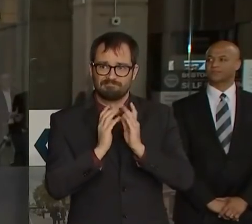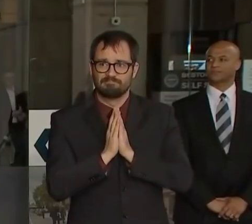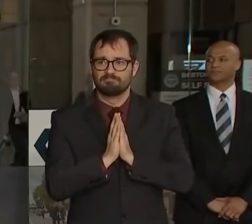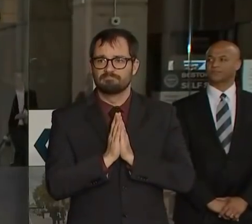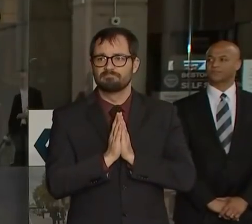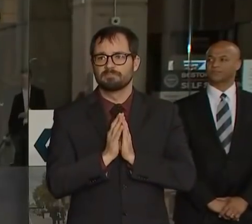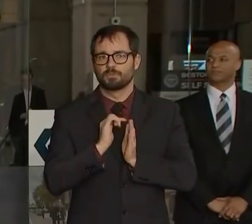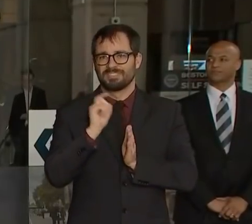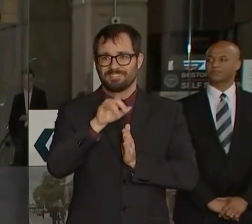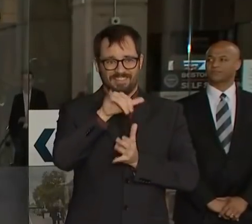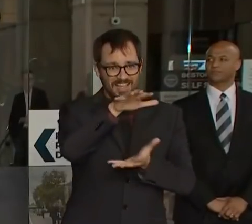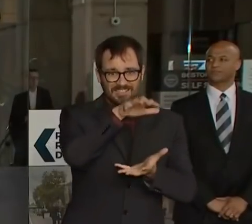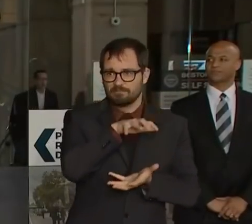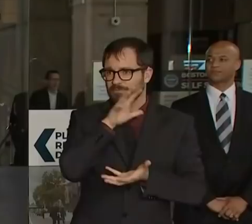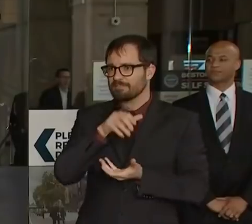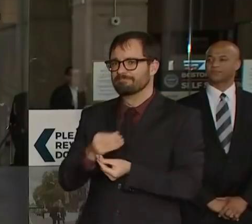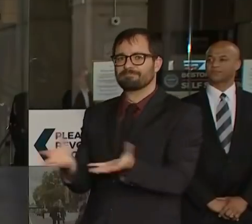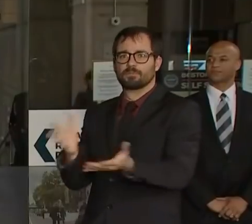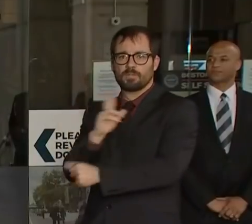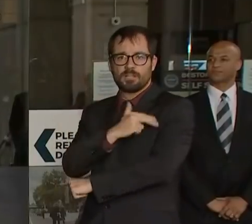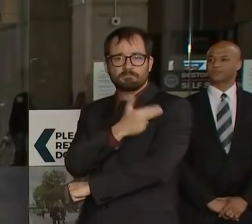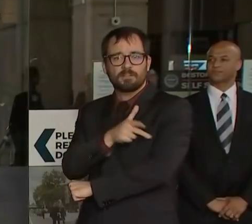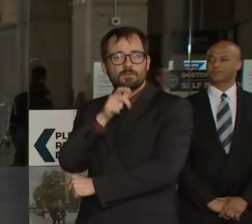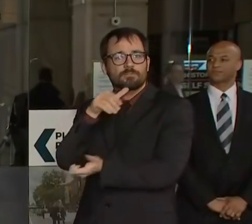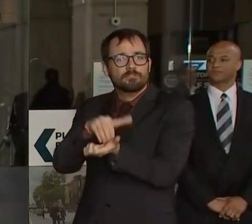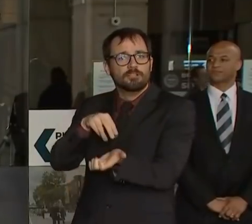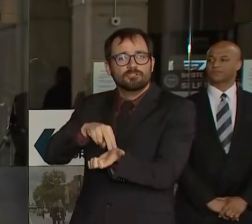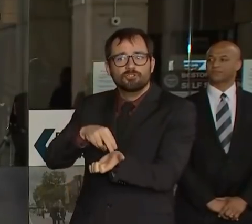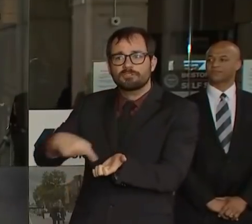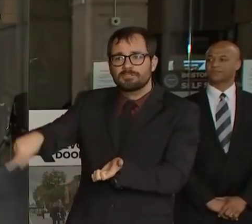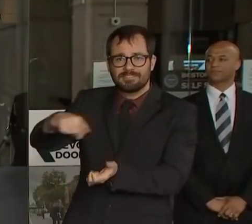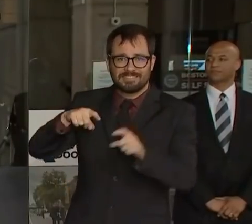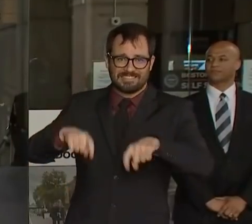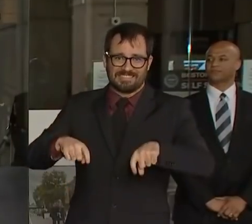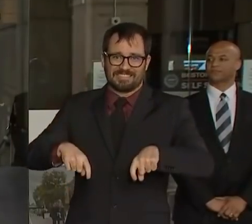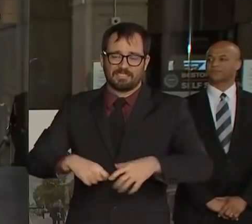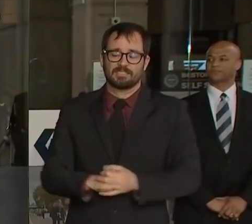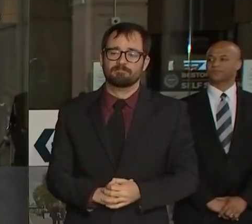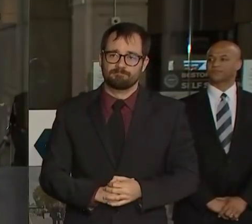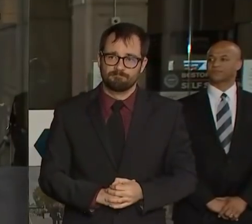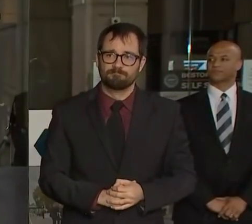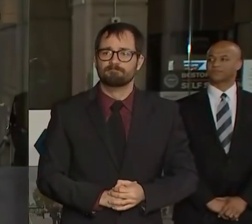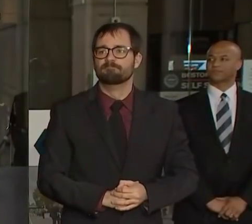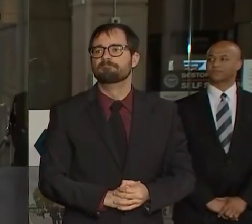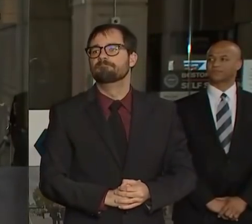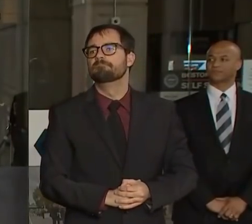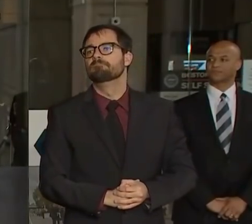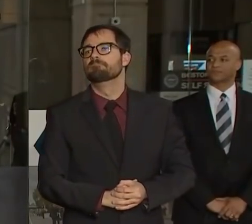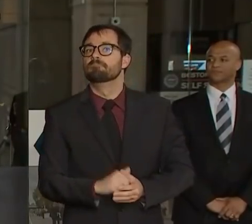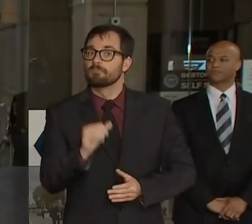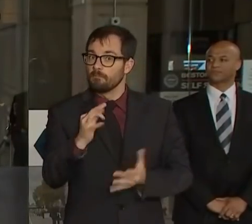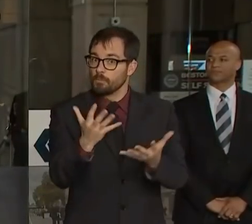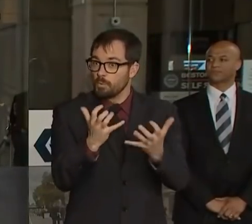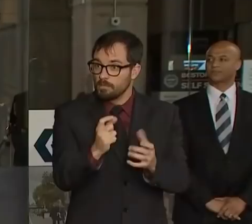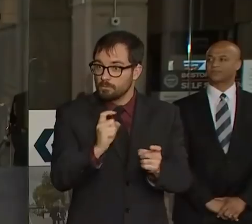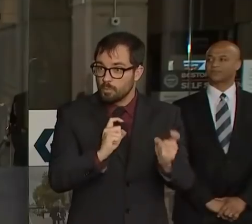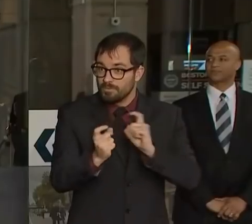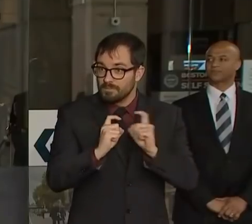SOME OF IT IS ON YOUR SHELVES. WE ARE ASKING, THE SUPPORTED USE OF THE CLAIMANT IS TO GET INTO THE HANDS OF OUR MEDICAL